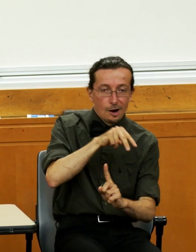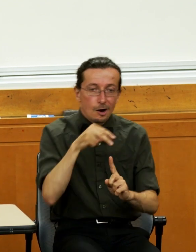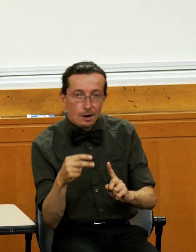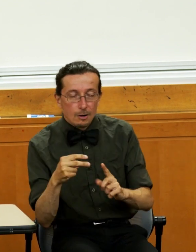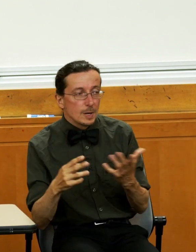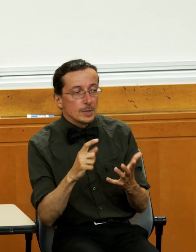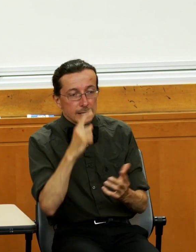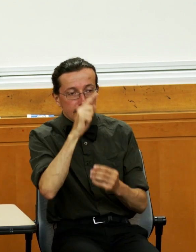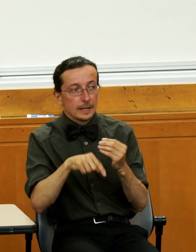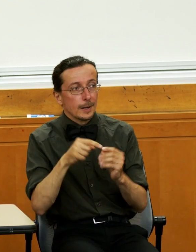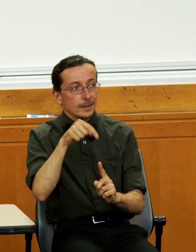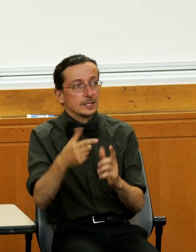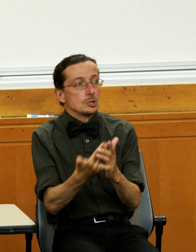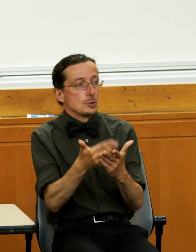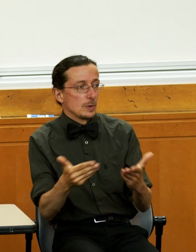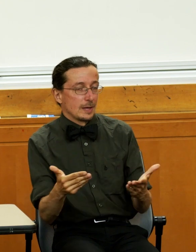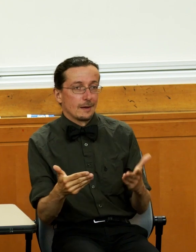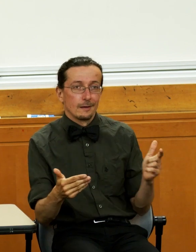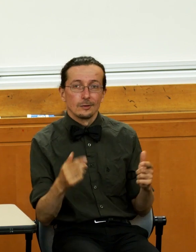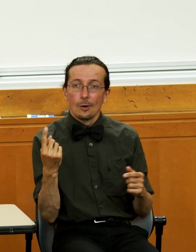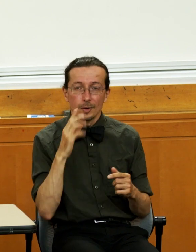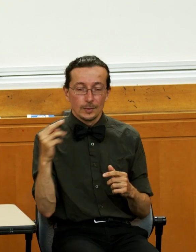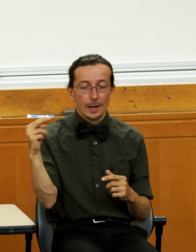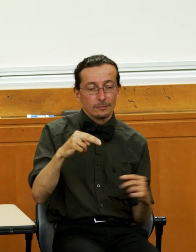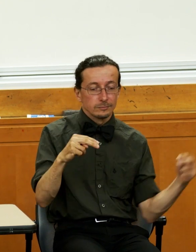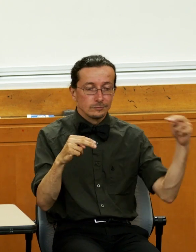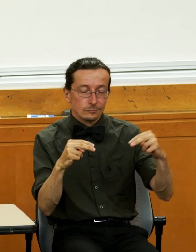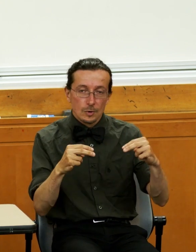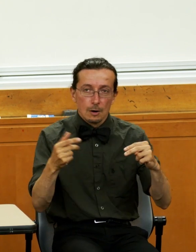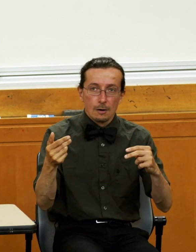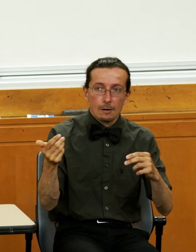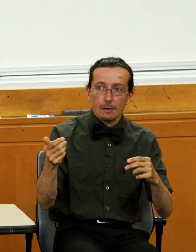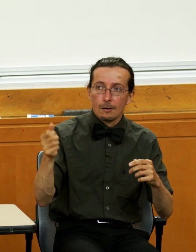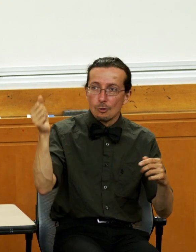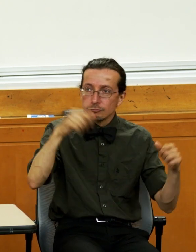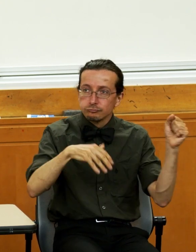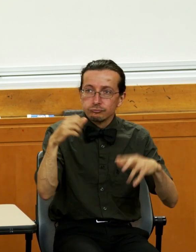consideration.” And so, there's always going to be that. And I think effective movements figure